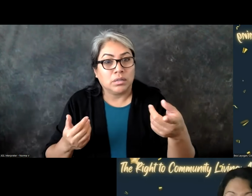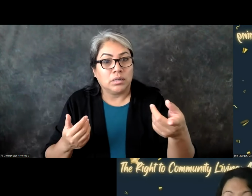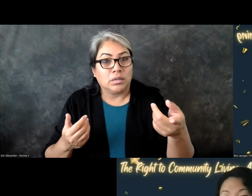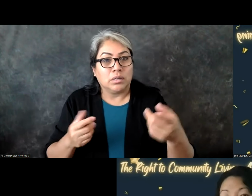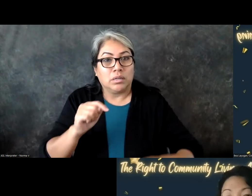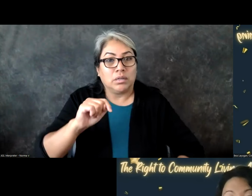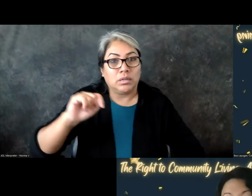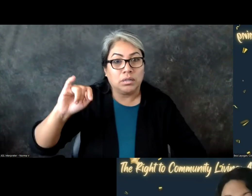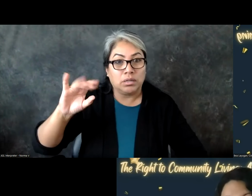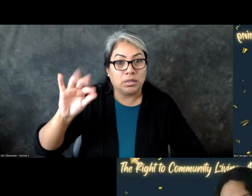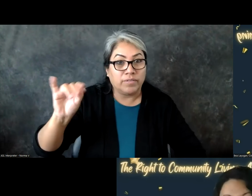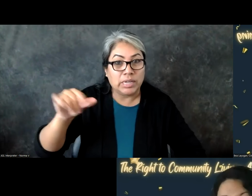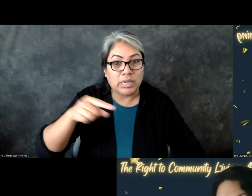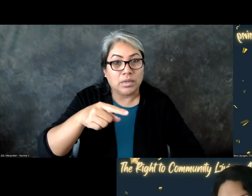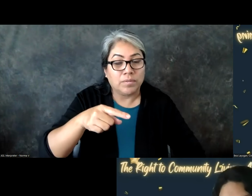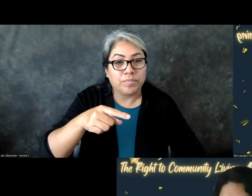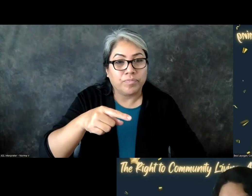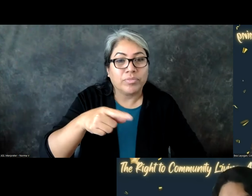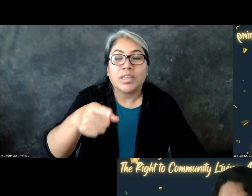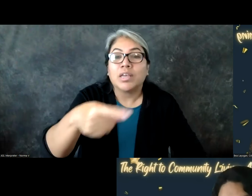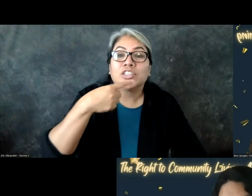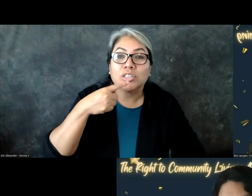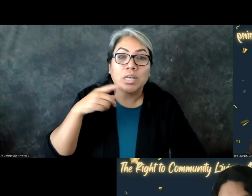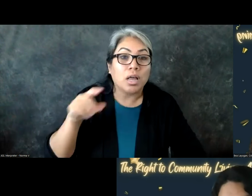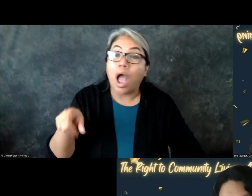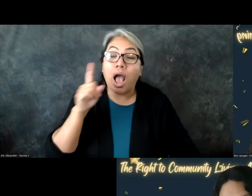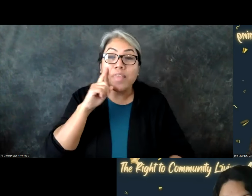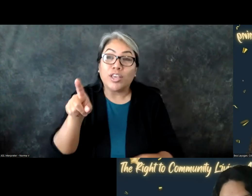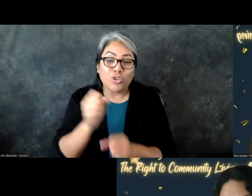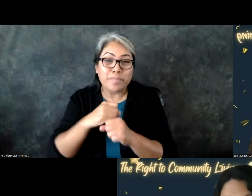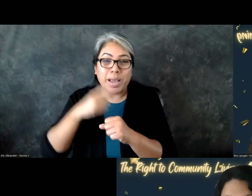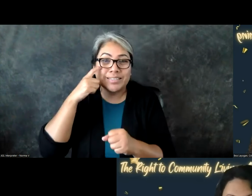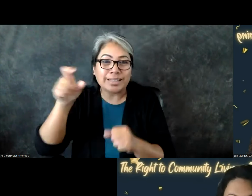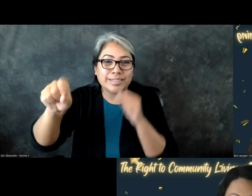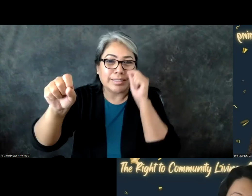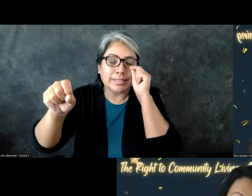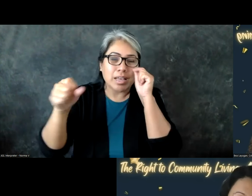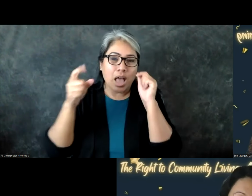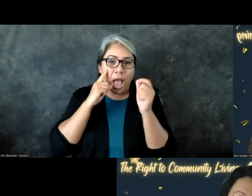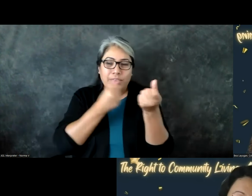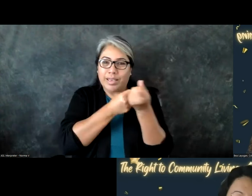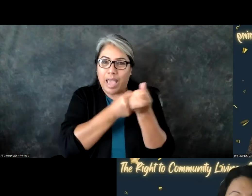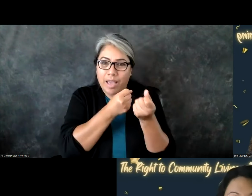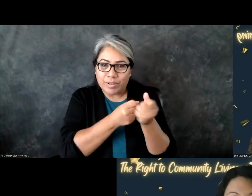somebody, how does that work? Am I making sense? » BEA LAYUGAN: Tiffany, did you want to -- you can